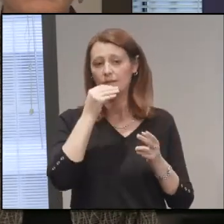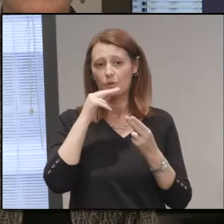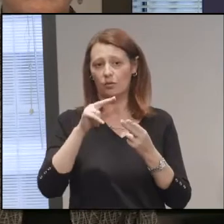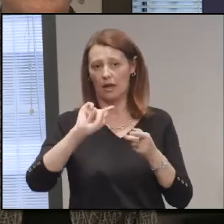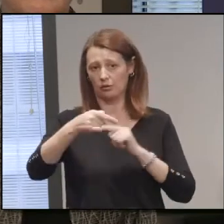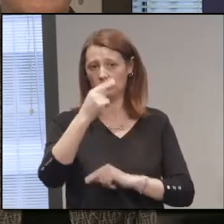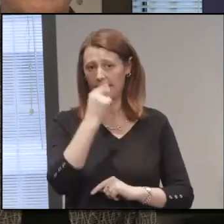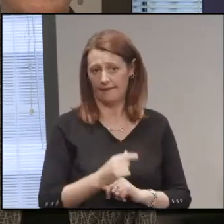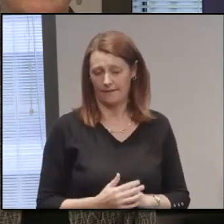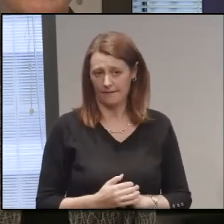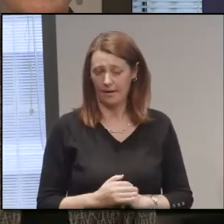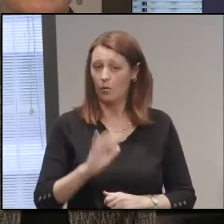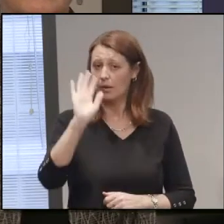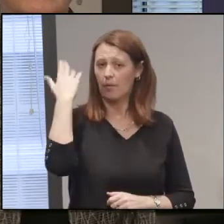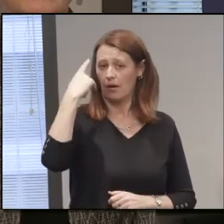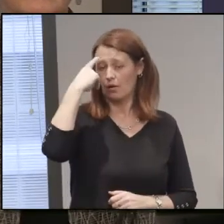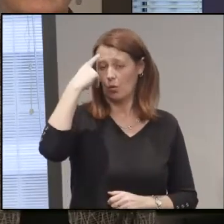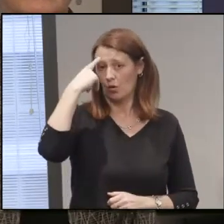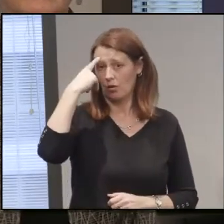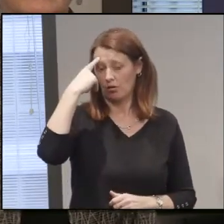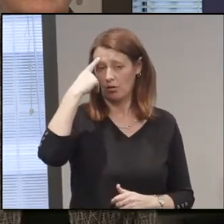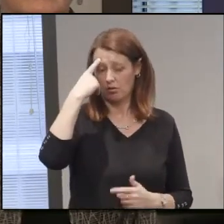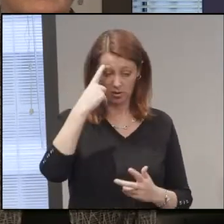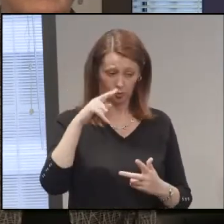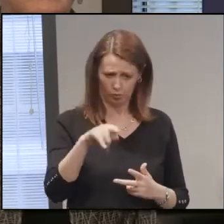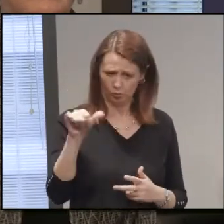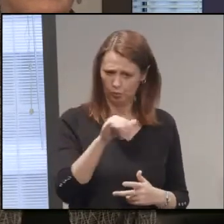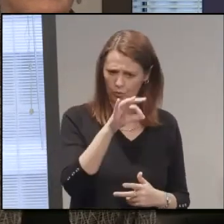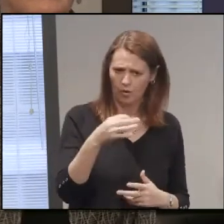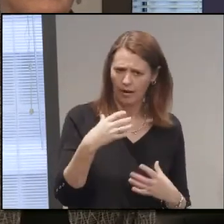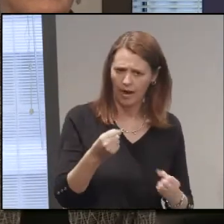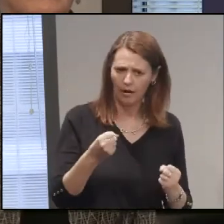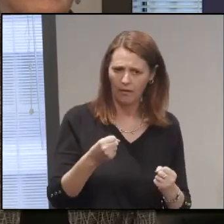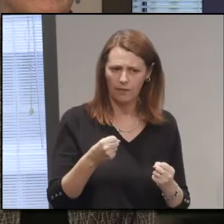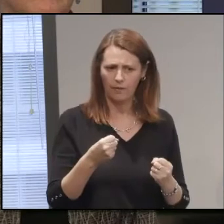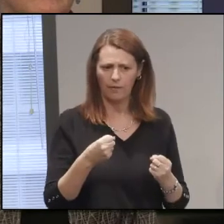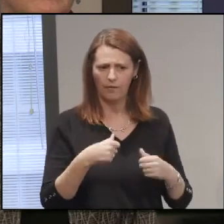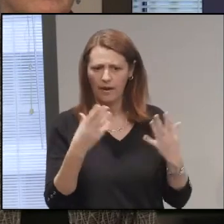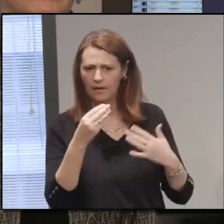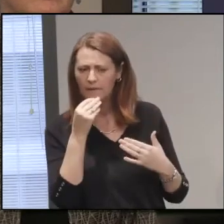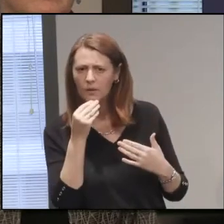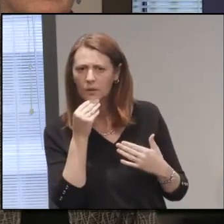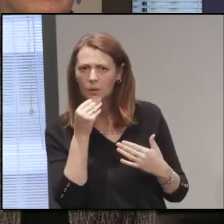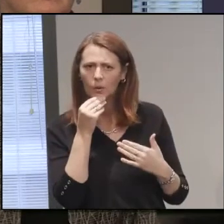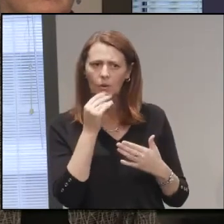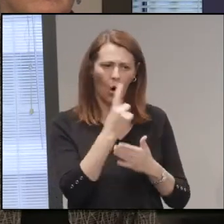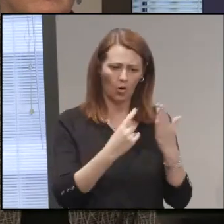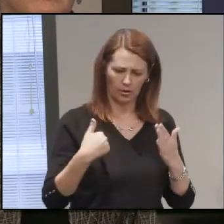We used to think that you shouldn't have anything, any foods other than breast milk, before 12 months